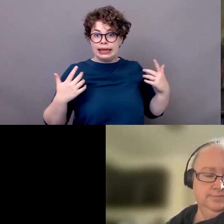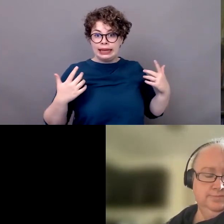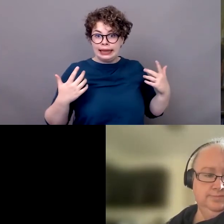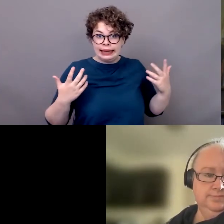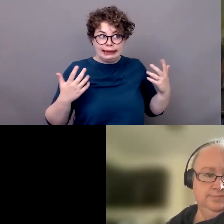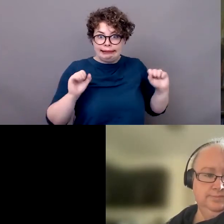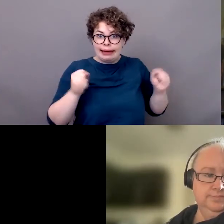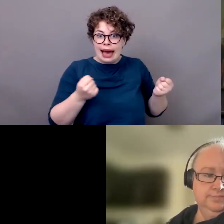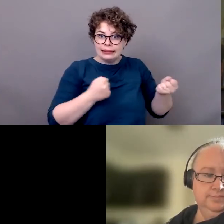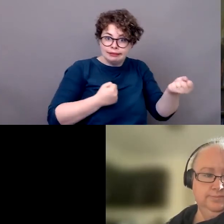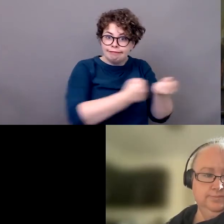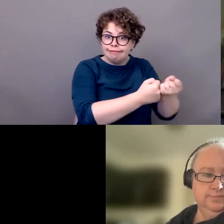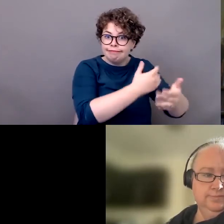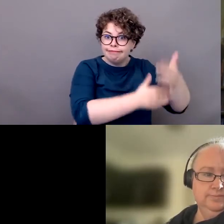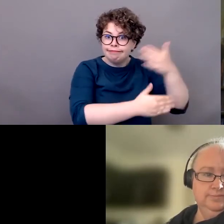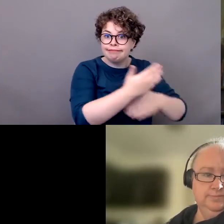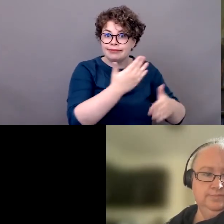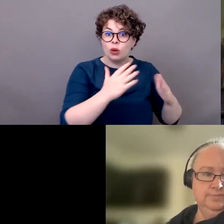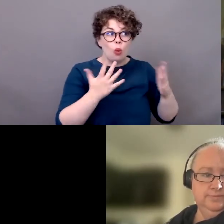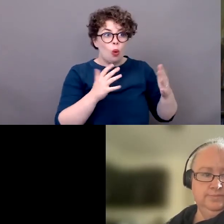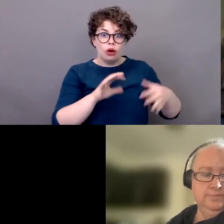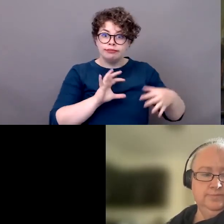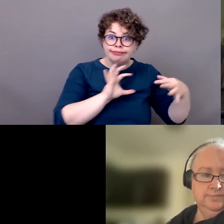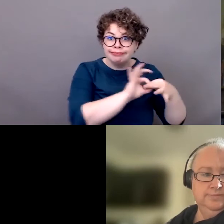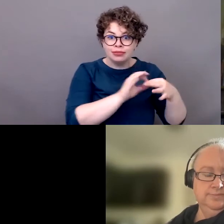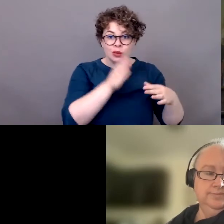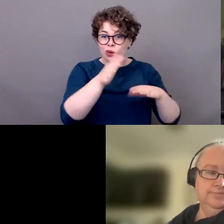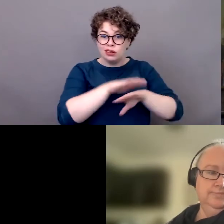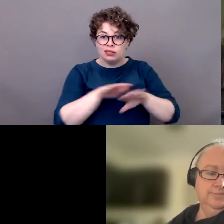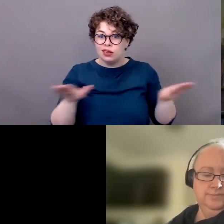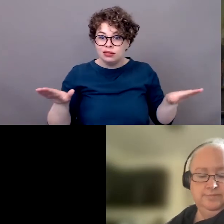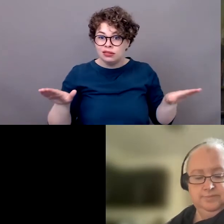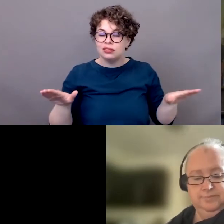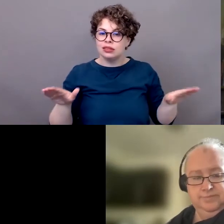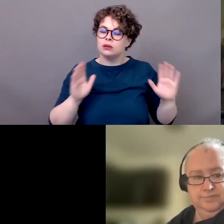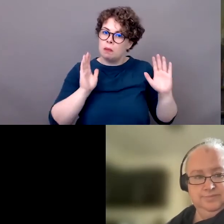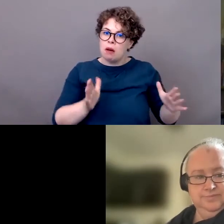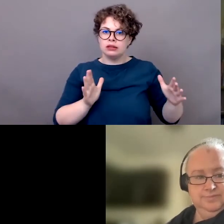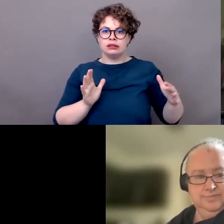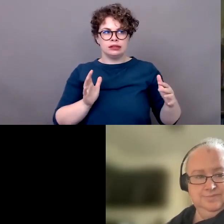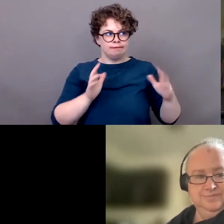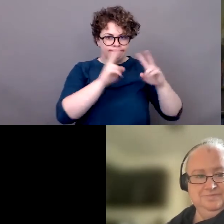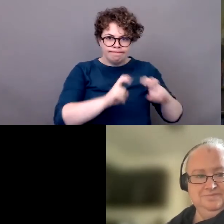nor develop fruitful partnerships with organisations of persons with disabilities.